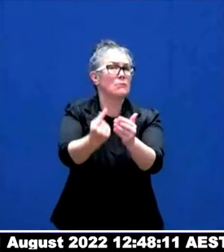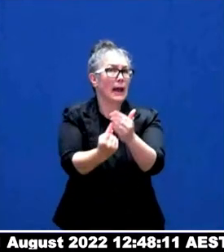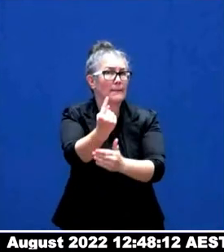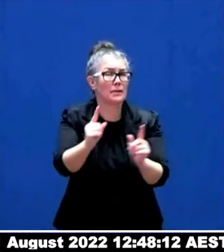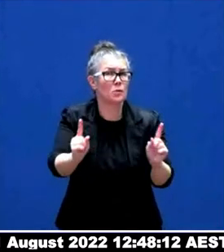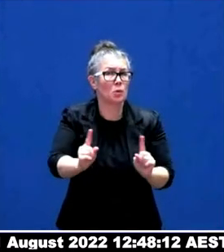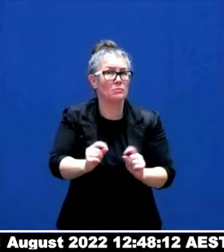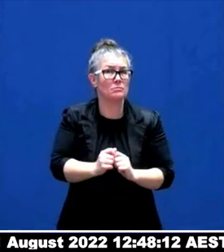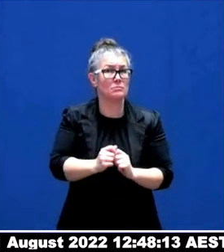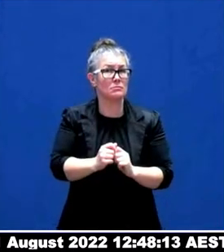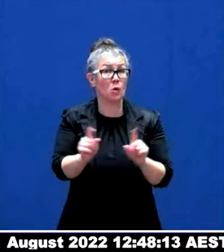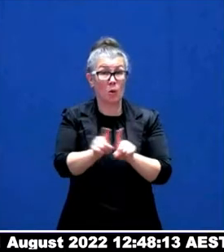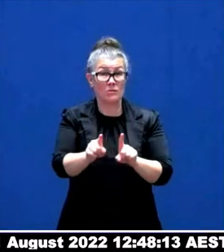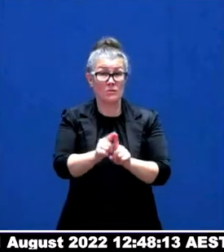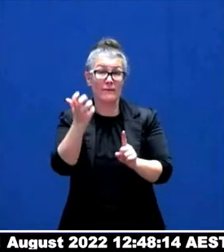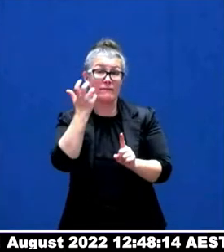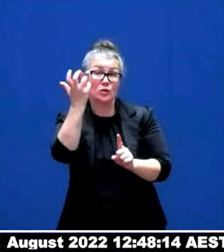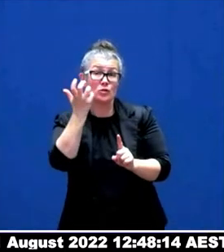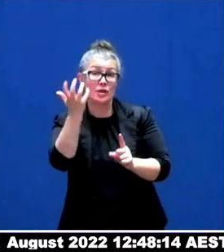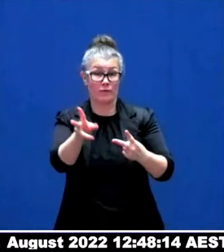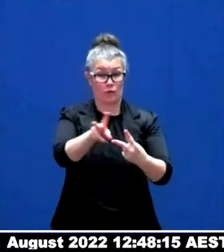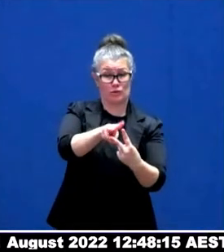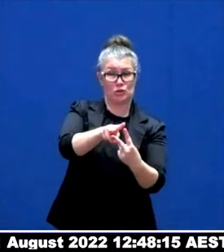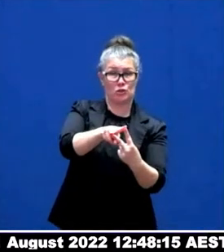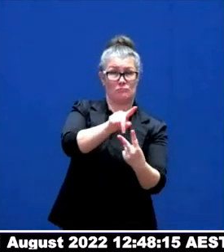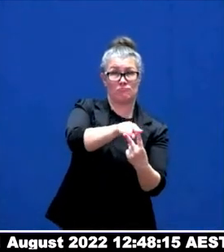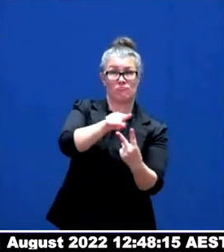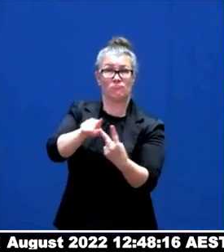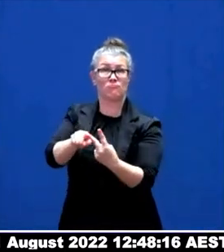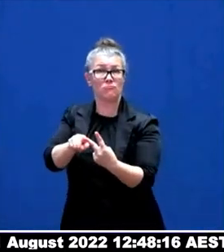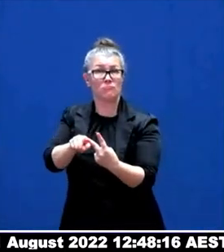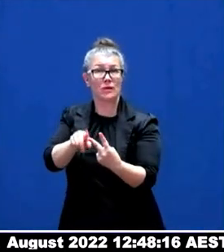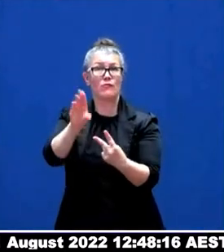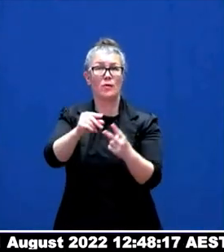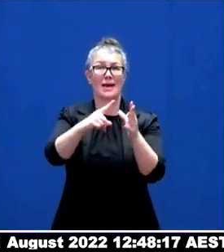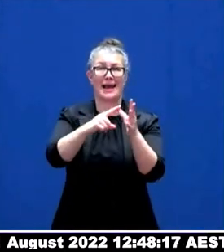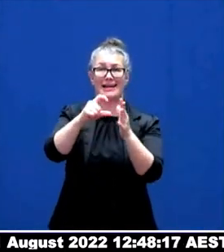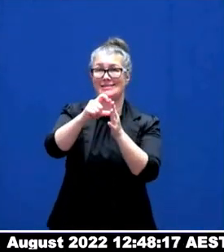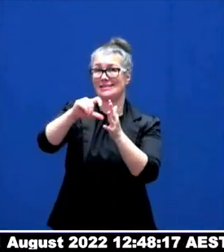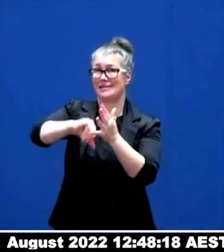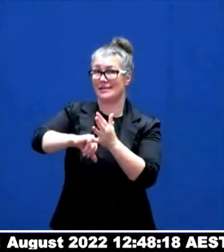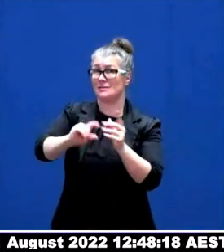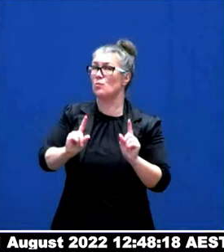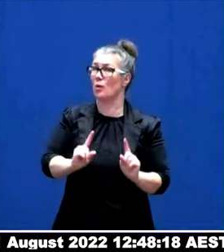you know, the future of those two outcome areas from the ADS? Thanks, Commissioner.